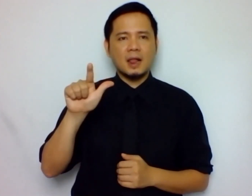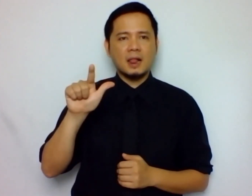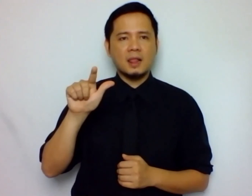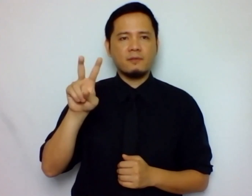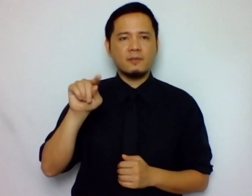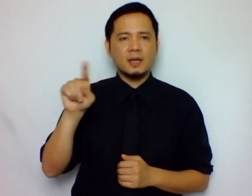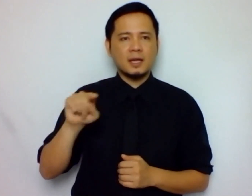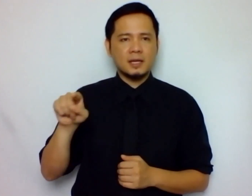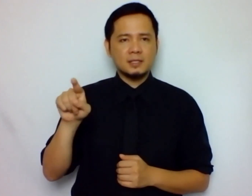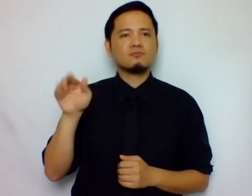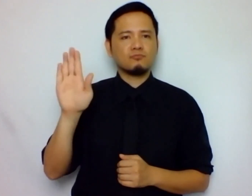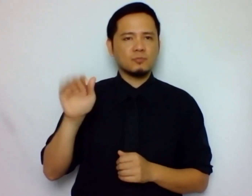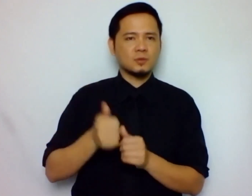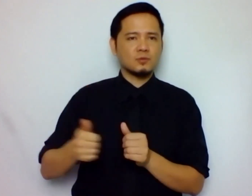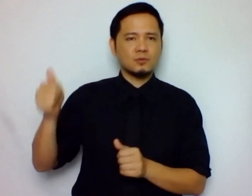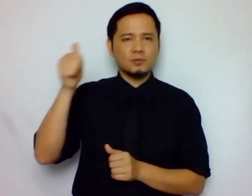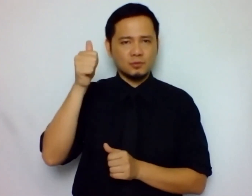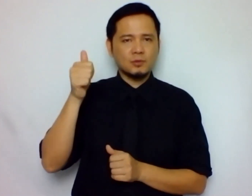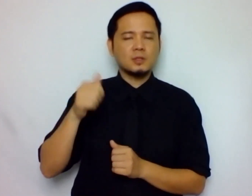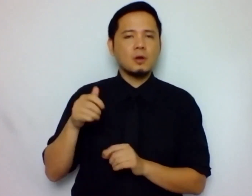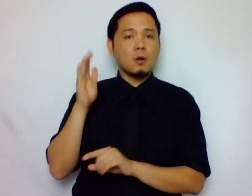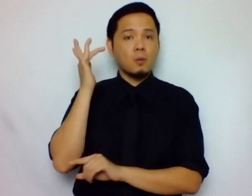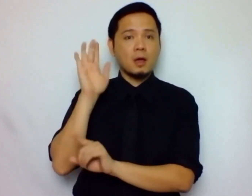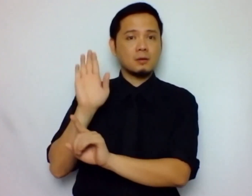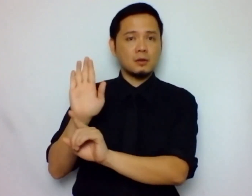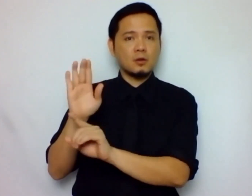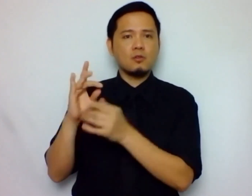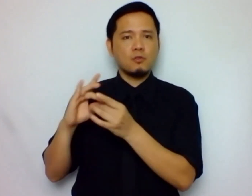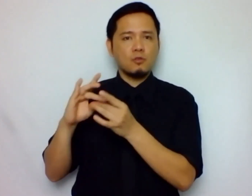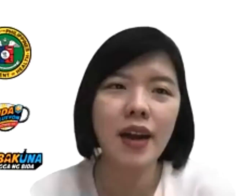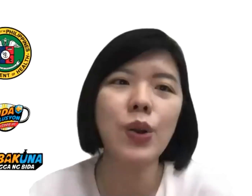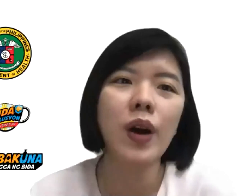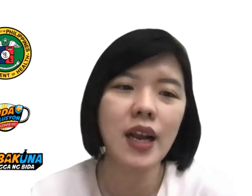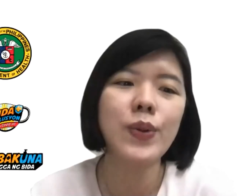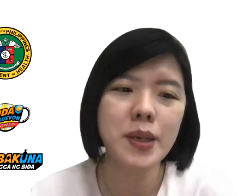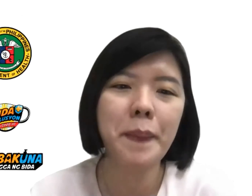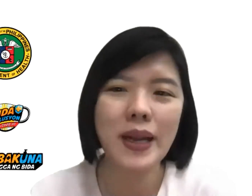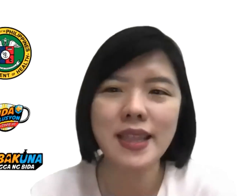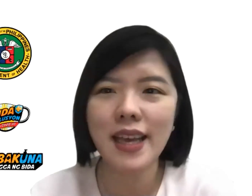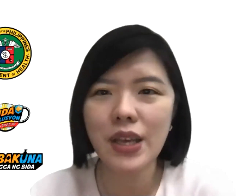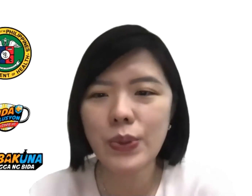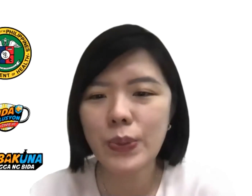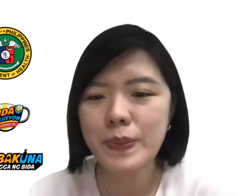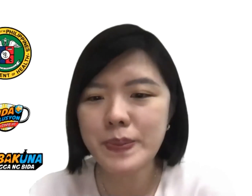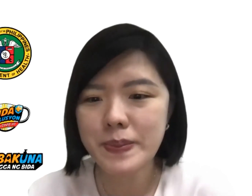They are coordinating because each vaccine manufacturer has a local counterpart. Thank you.